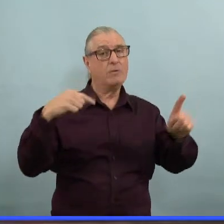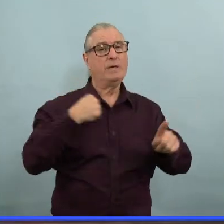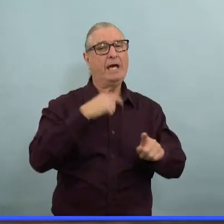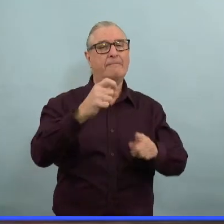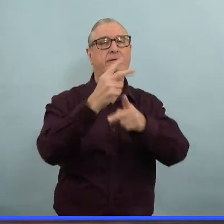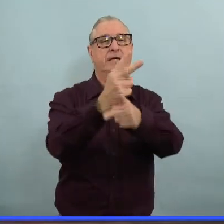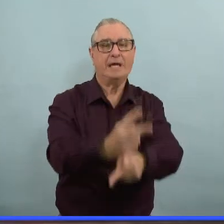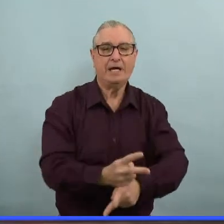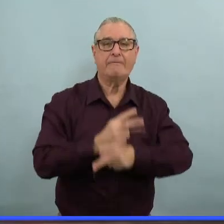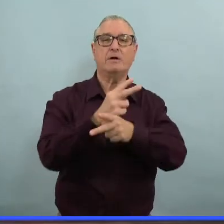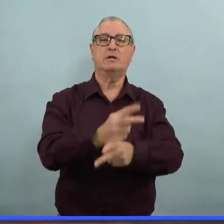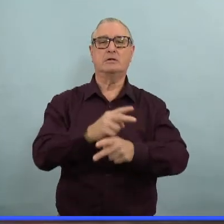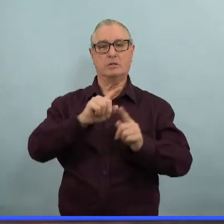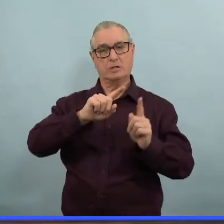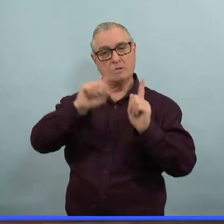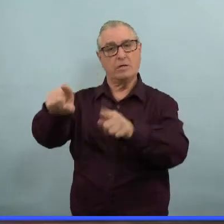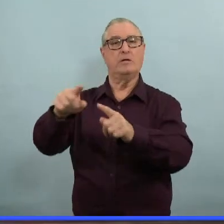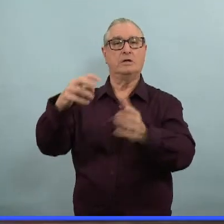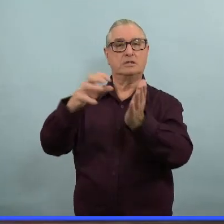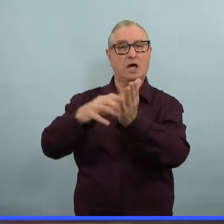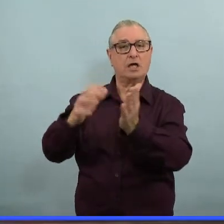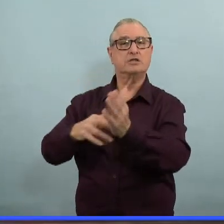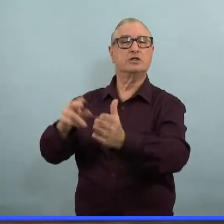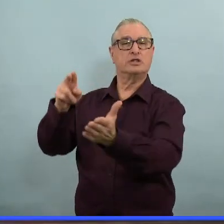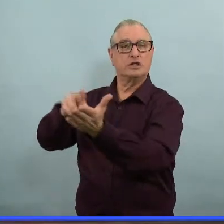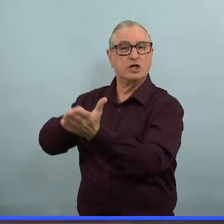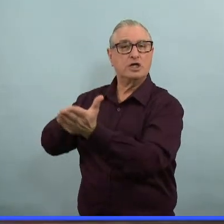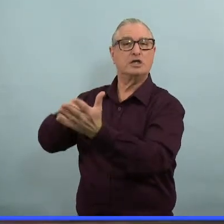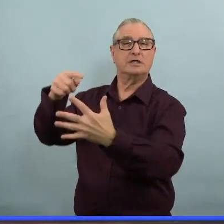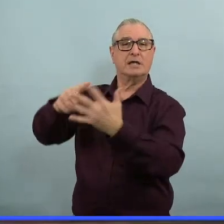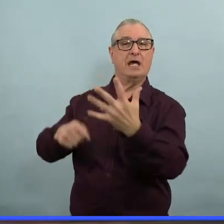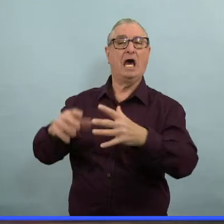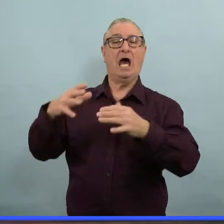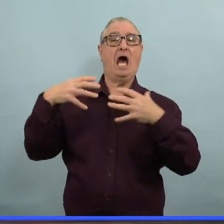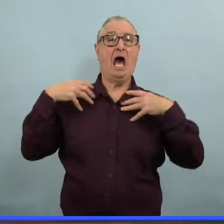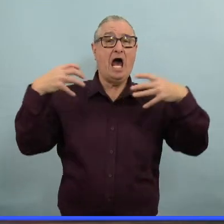put that strain on our health care providers but it's important for us public health looks at